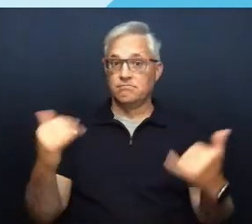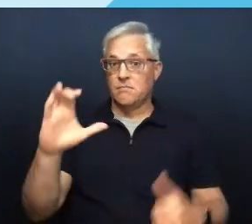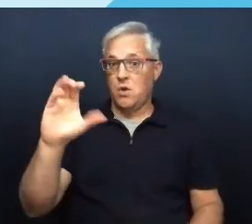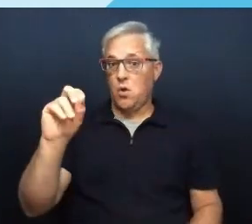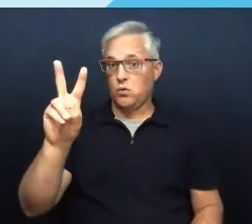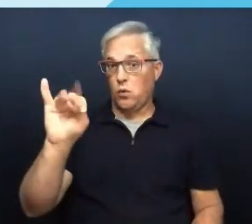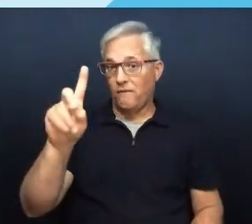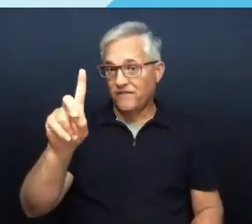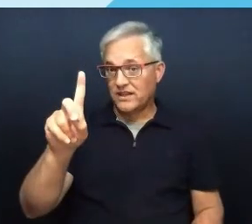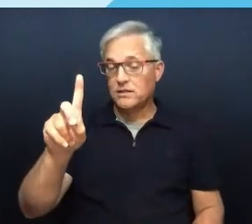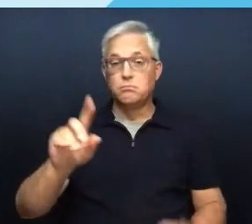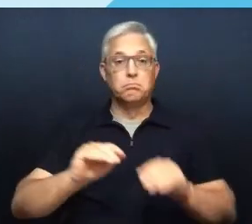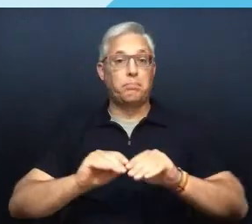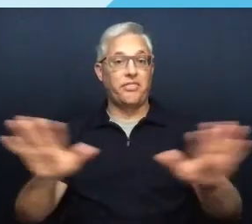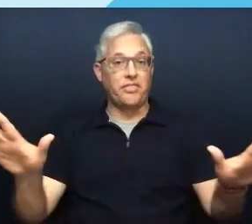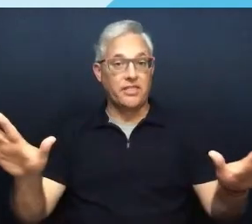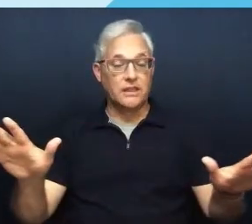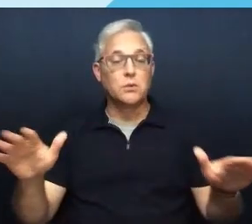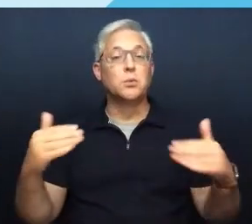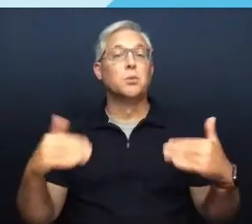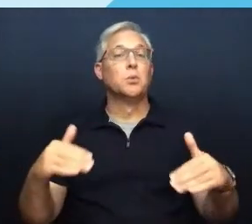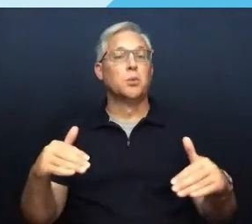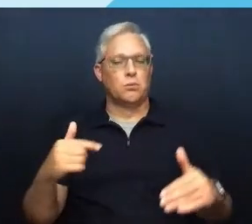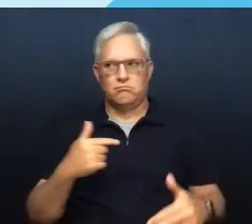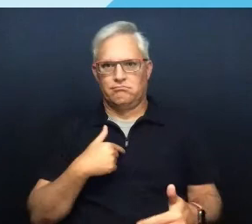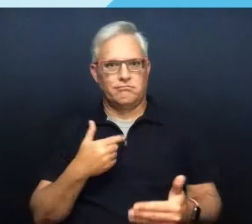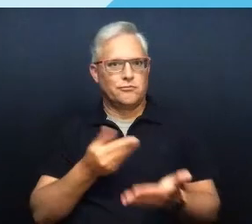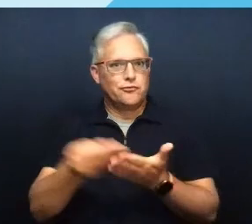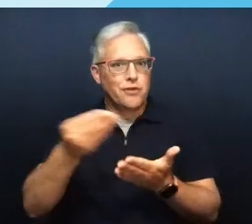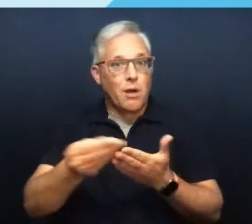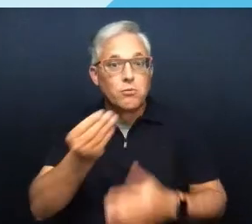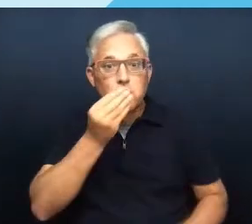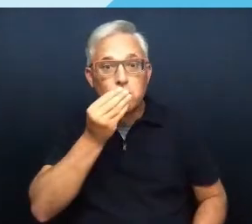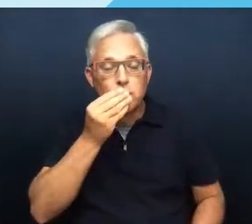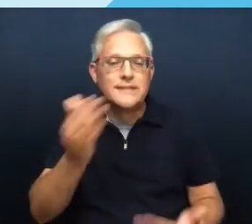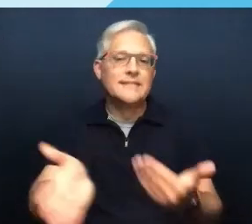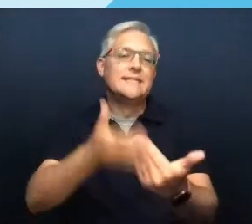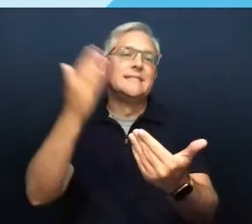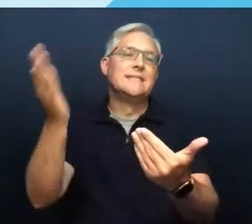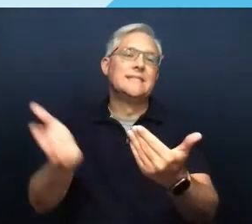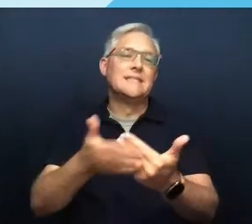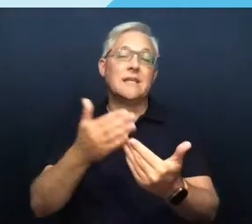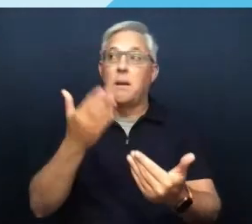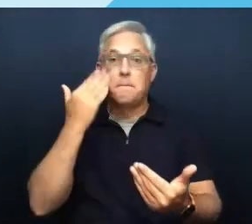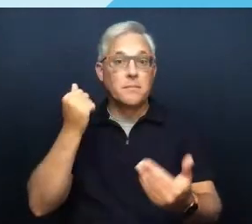to shop for groceries just because a lot of grocery stores ended up making it an online